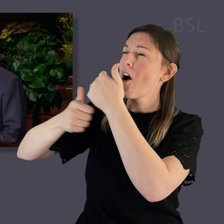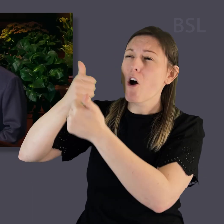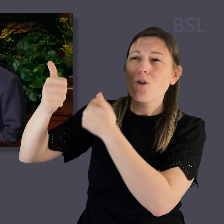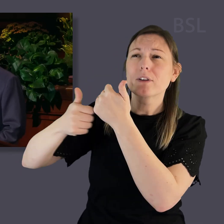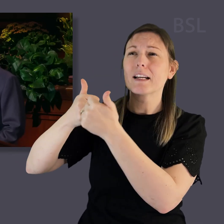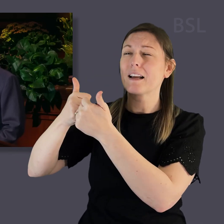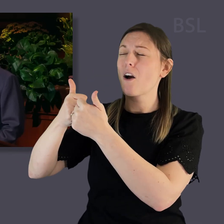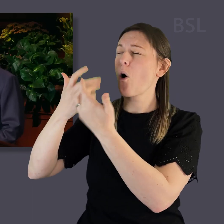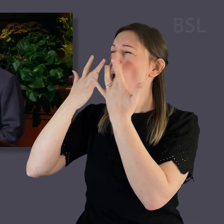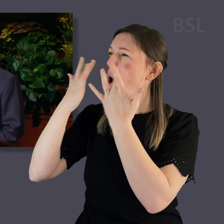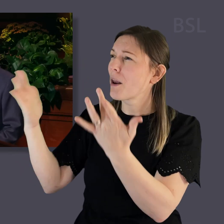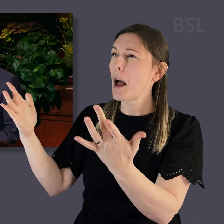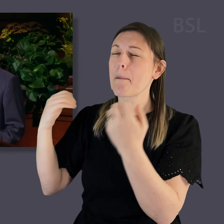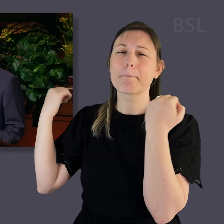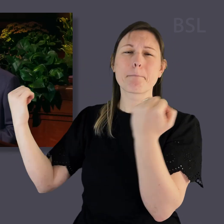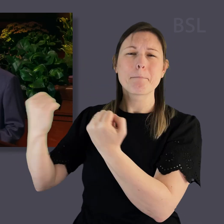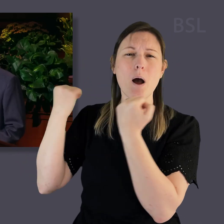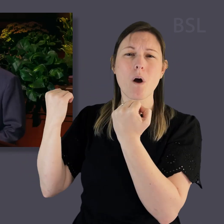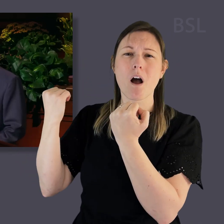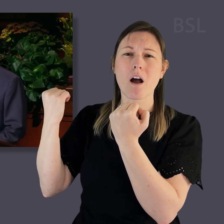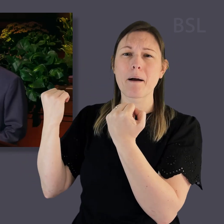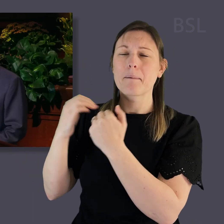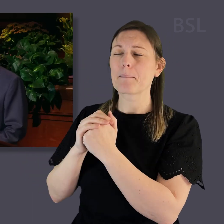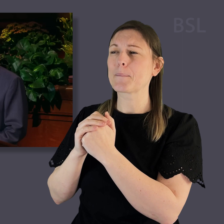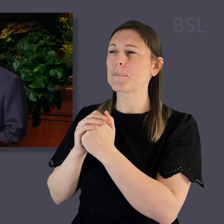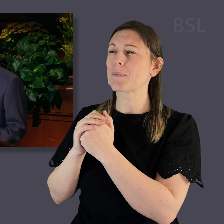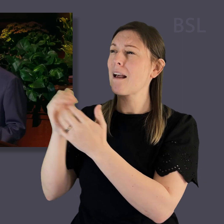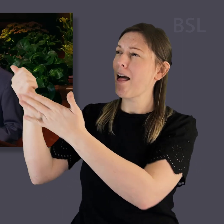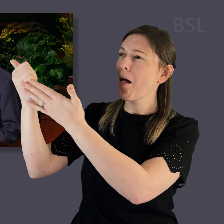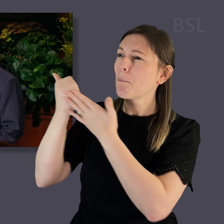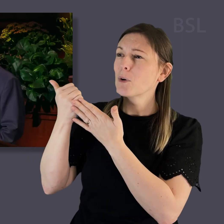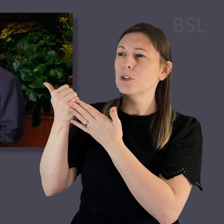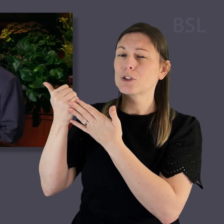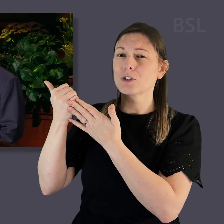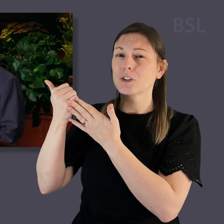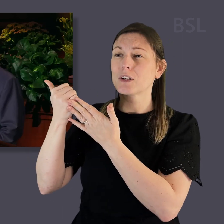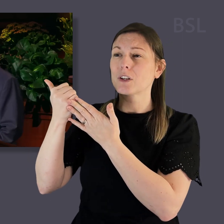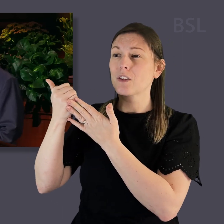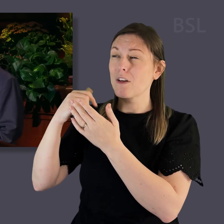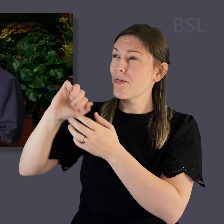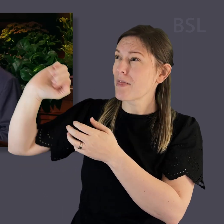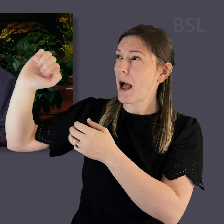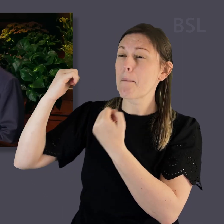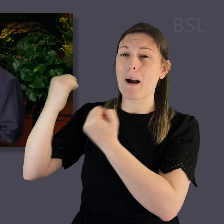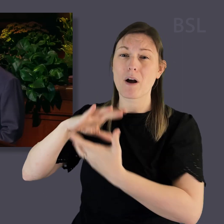honor, power, majesty, [and] might. … “… Help us [that] by the power of thy Spirit,